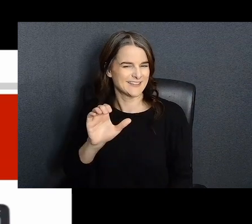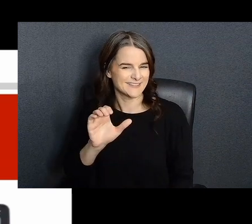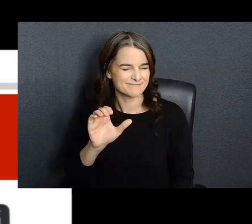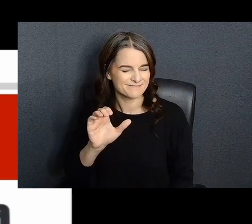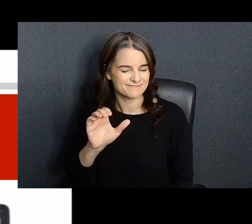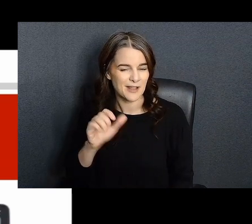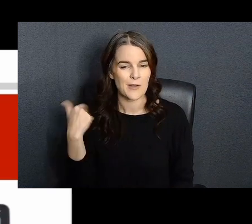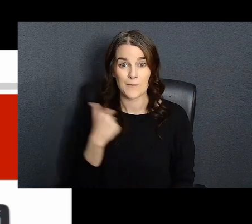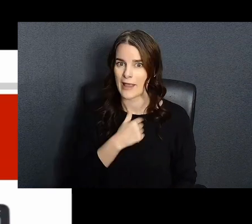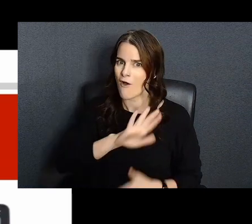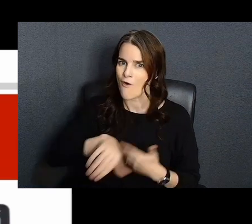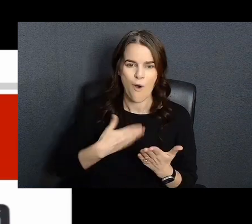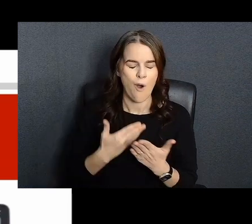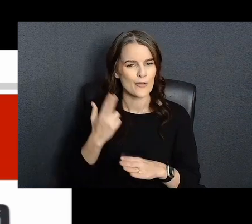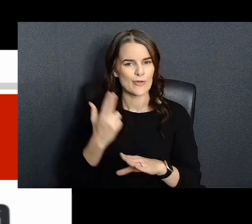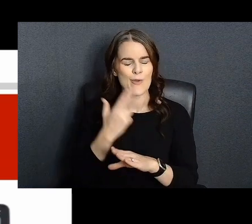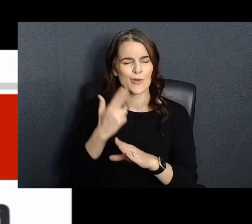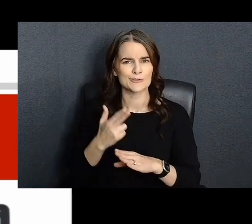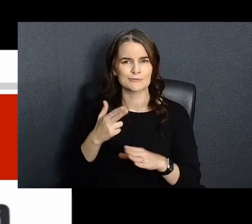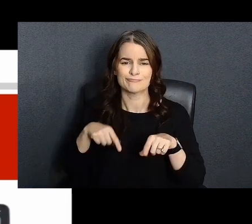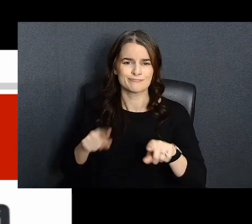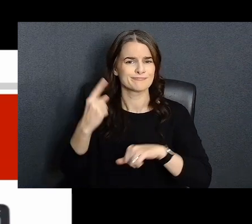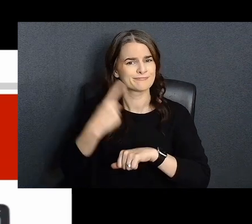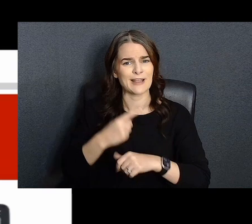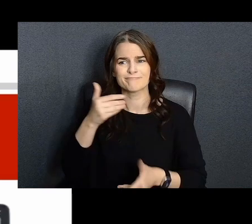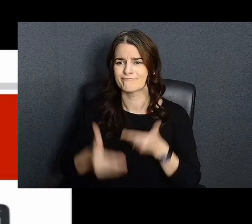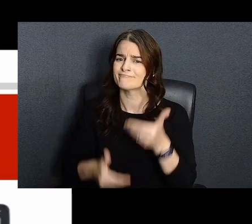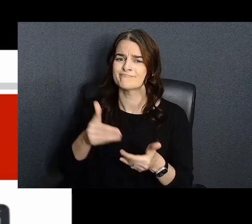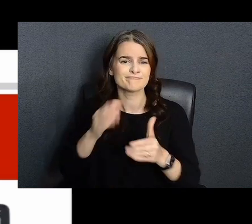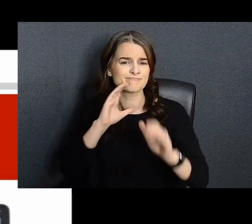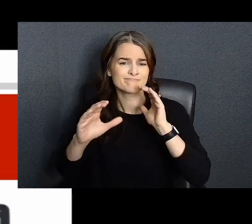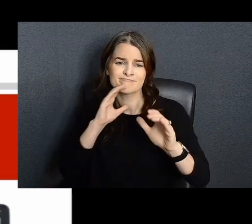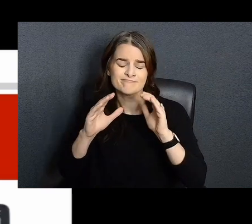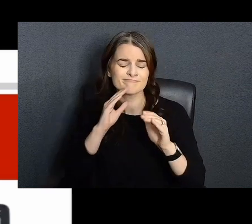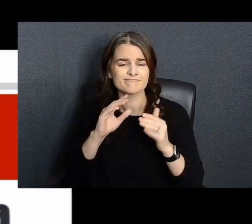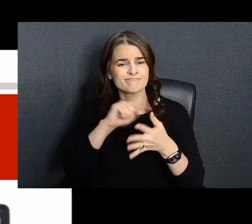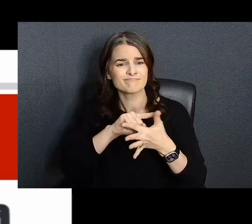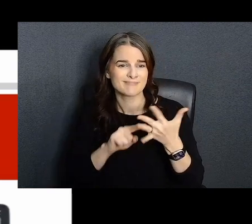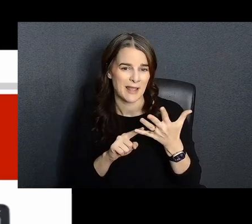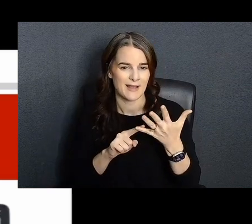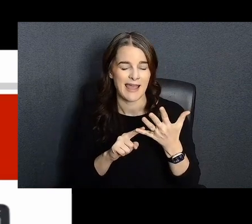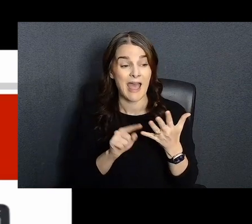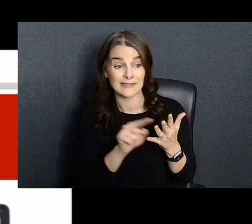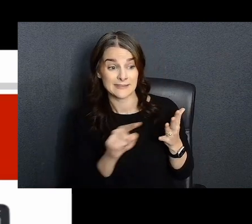We all use forms of AAC throughout our day. Throughout our communication. Some of us just use more than others.